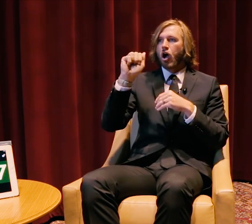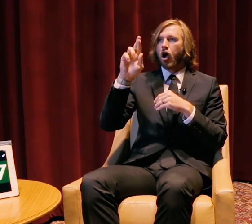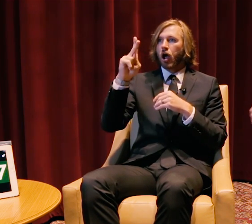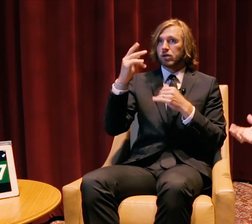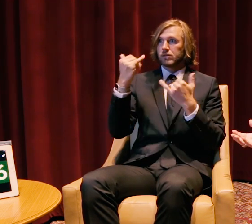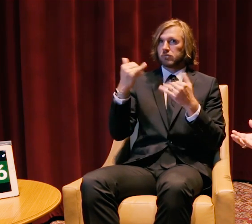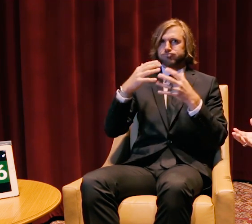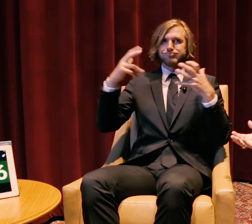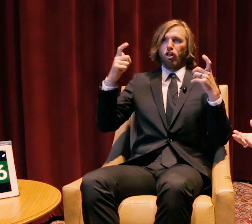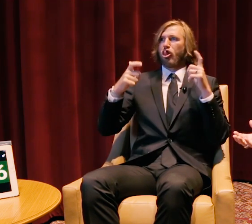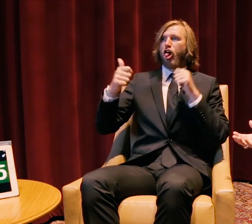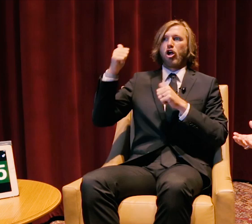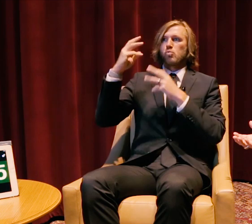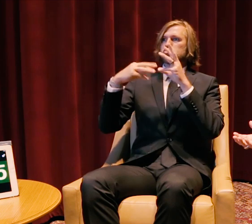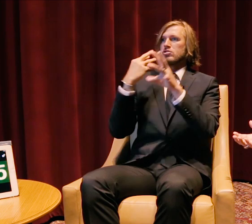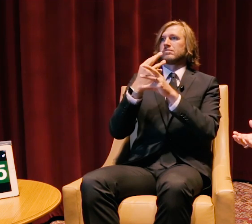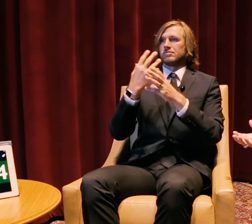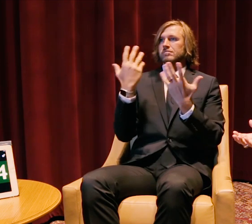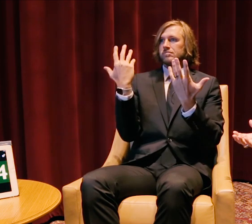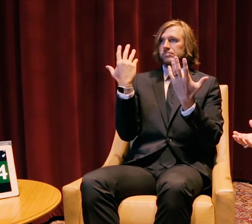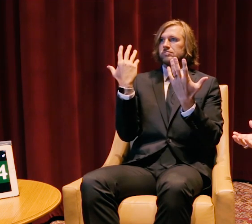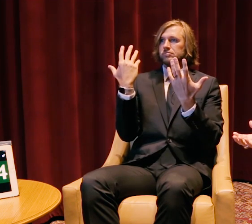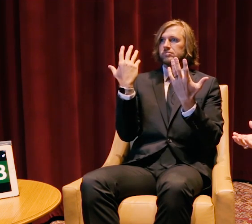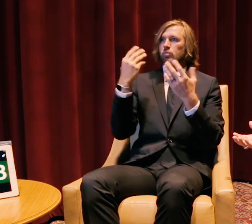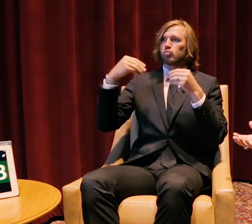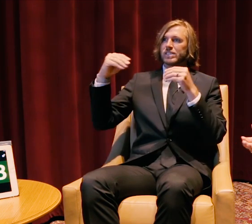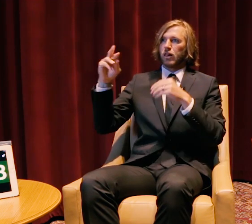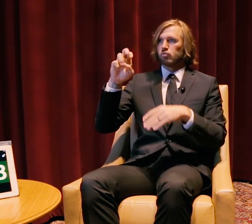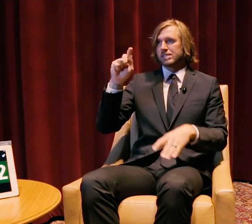and today it's now the world's largest retailer.